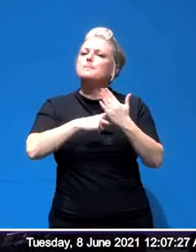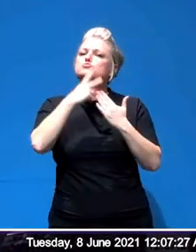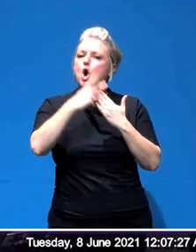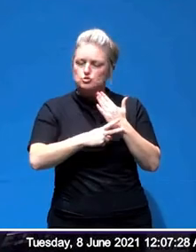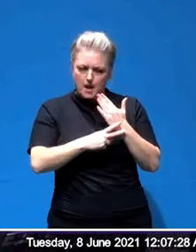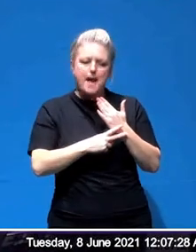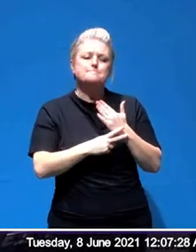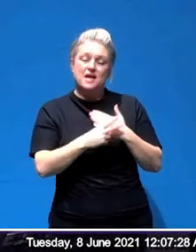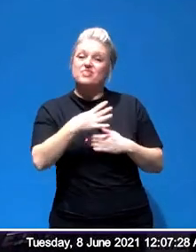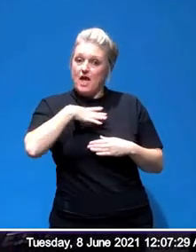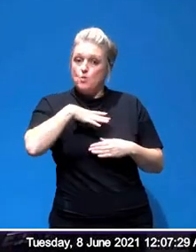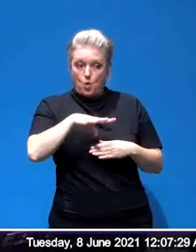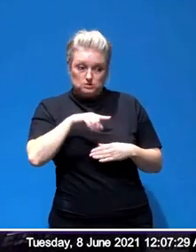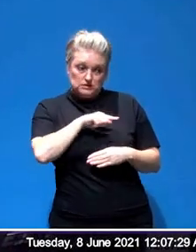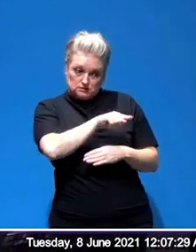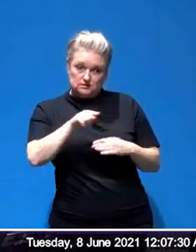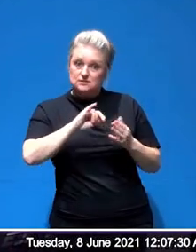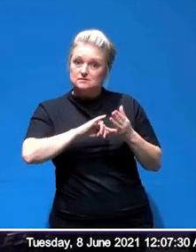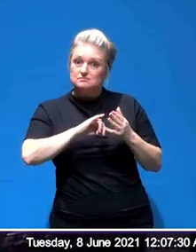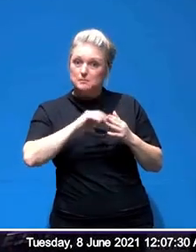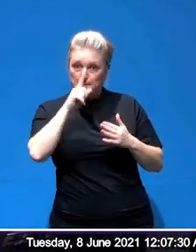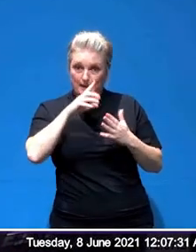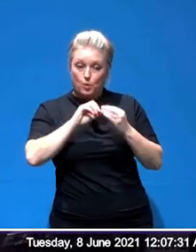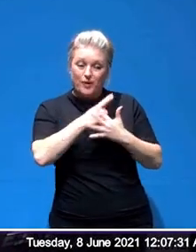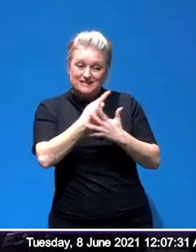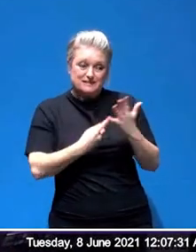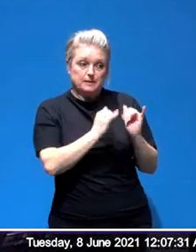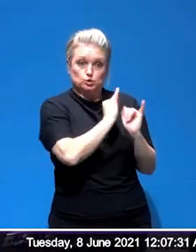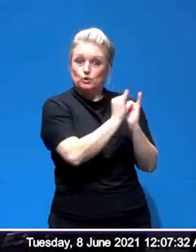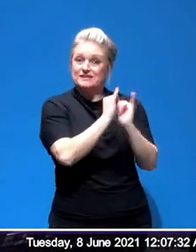to interview staff professionally. I was involved in that training and for many years